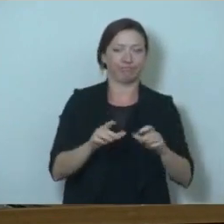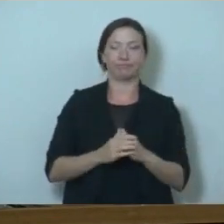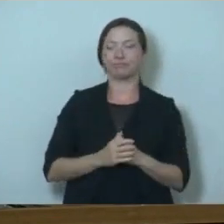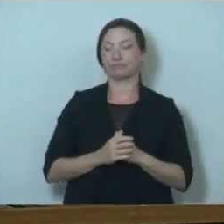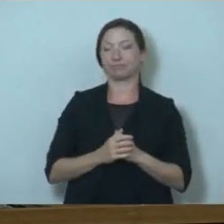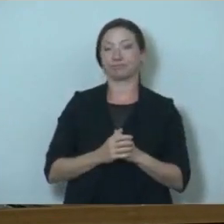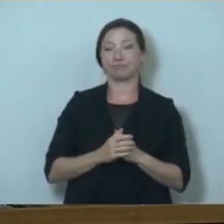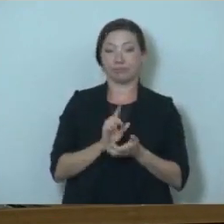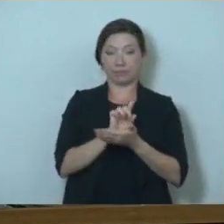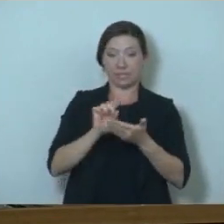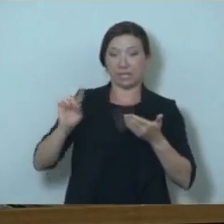THAT IS UNDERWAY.